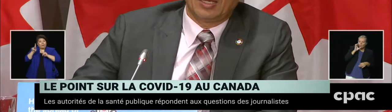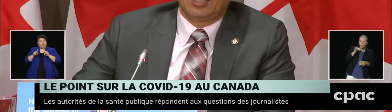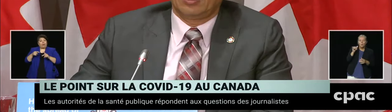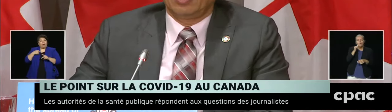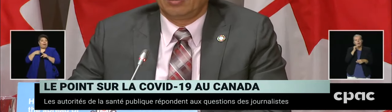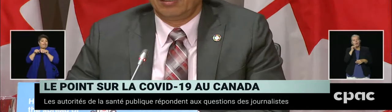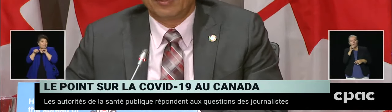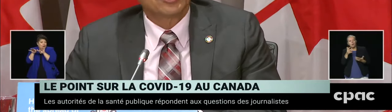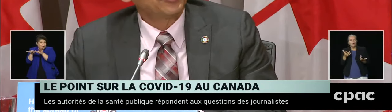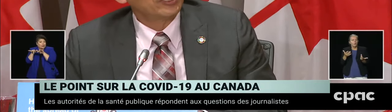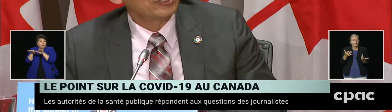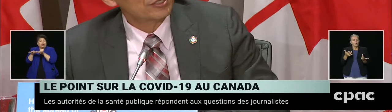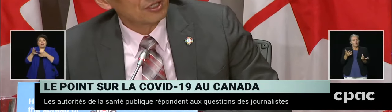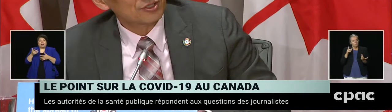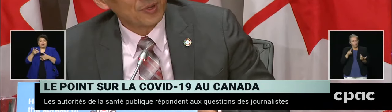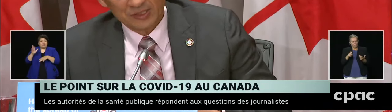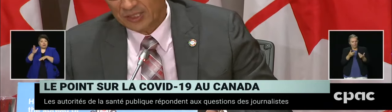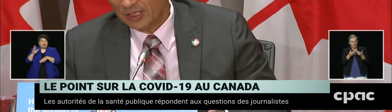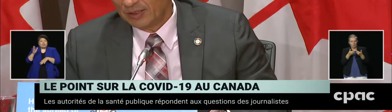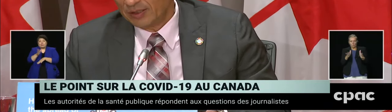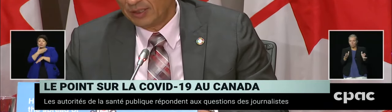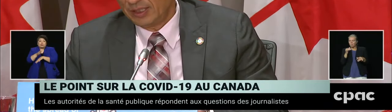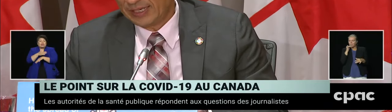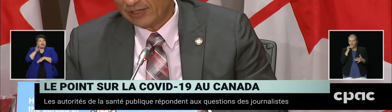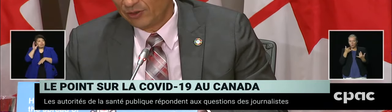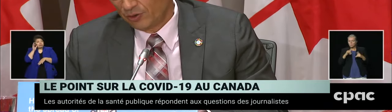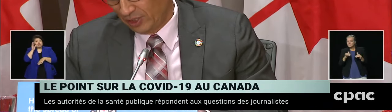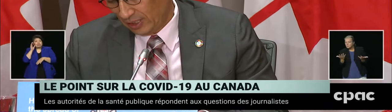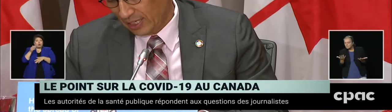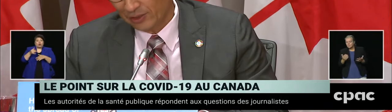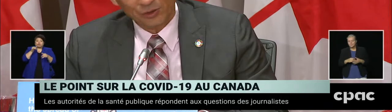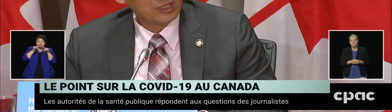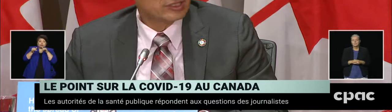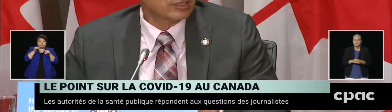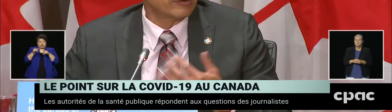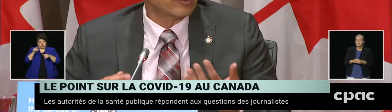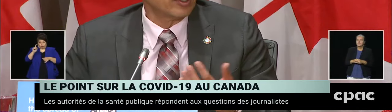GENERALLY GO THERE TO FLIRT, HAVE ALCOHOL, LISTEN TO LOUD